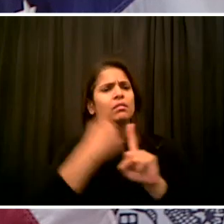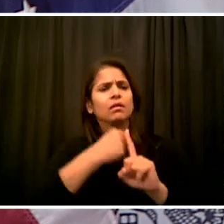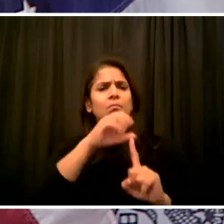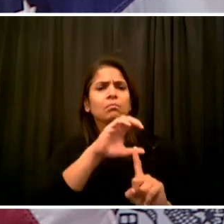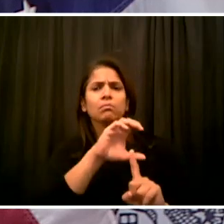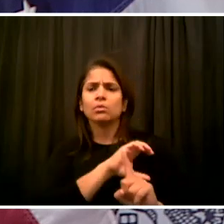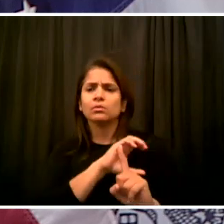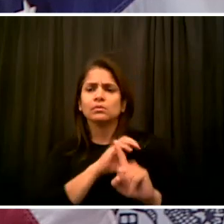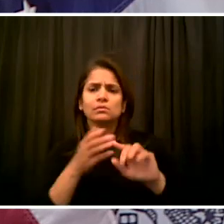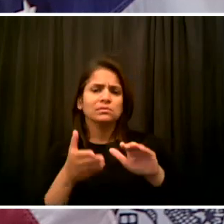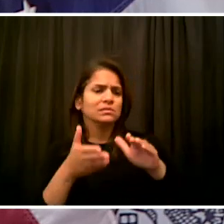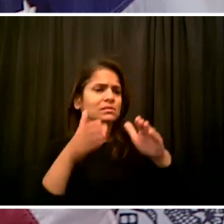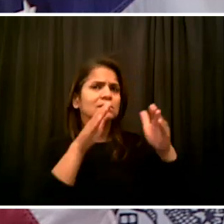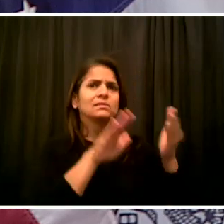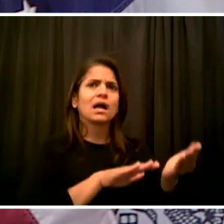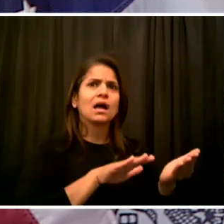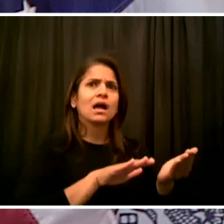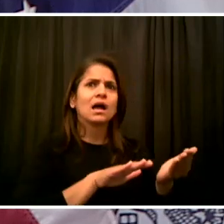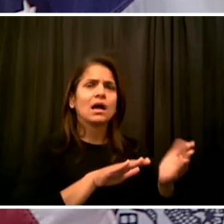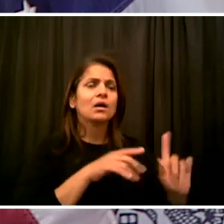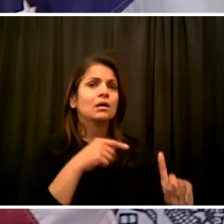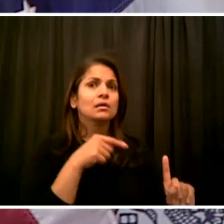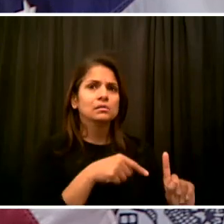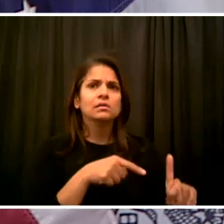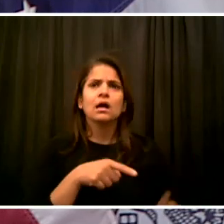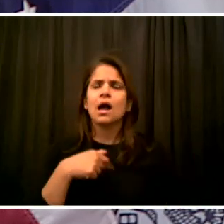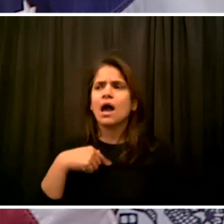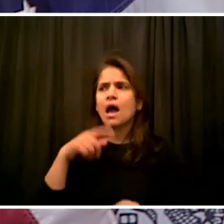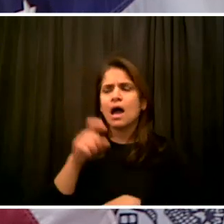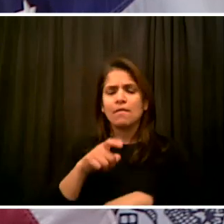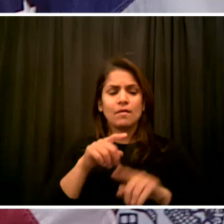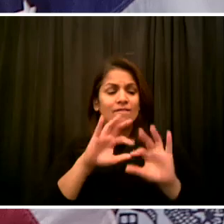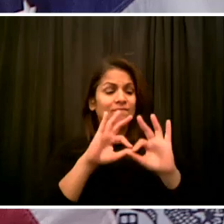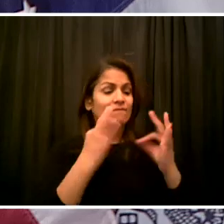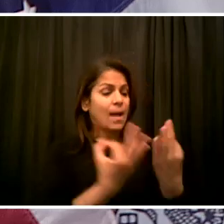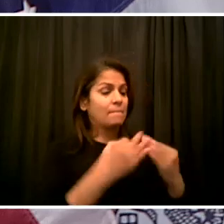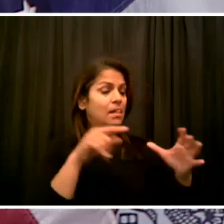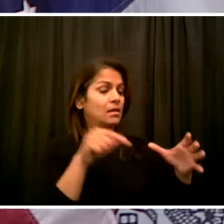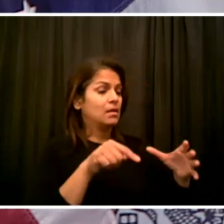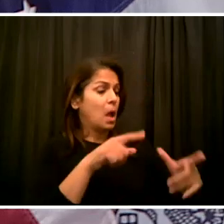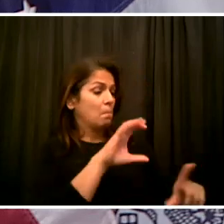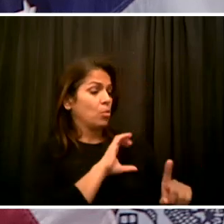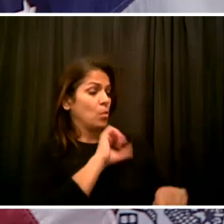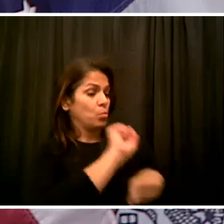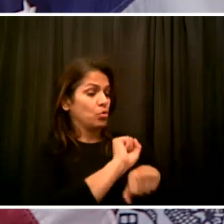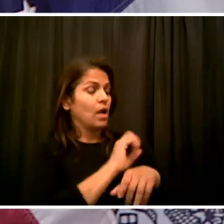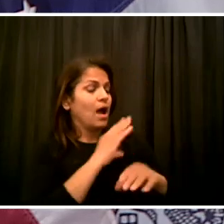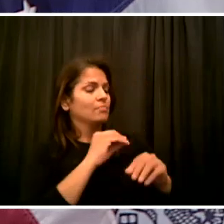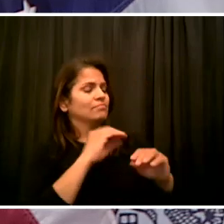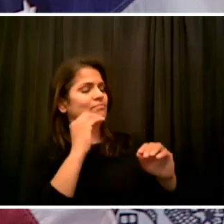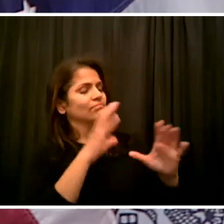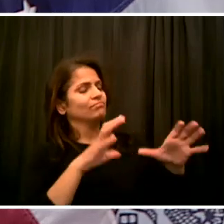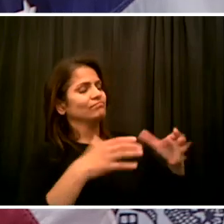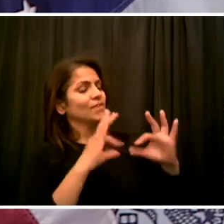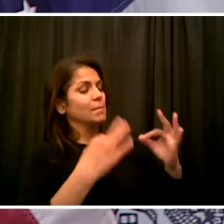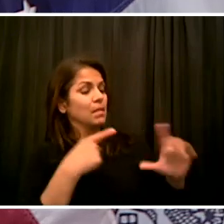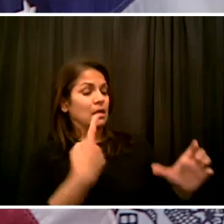ETH LEGISLATION THATC AME OUT YESTERDAY WAS A MAJOR STEP IN THE